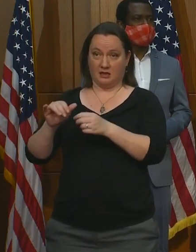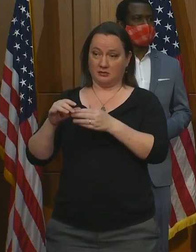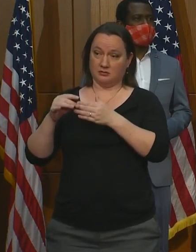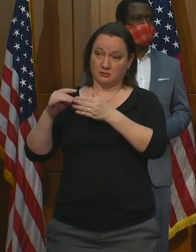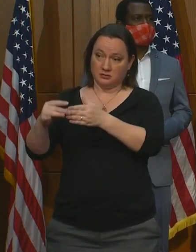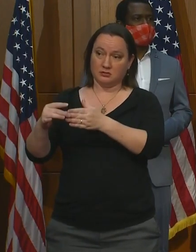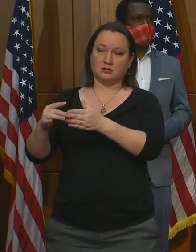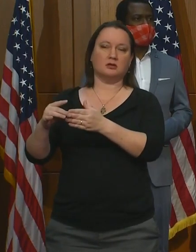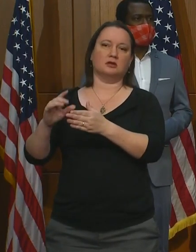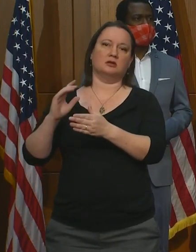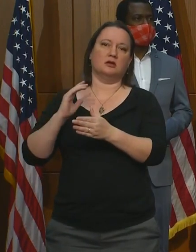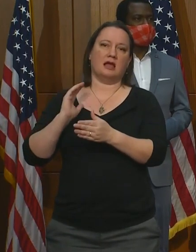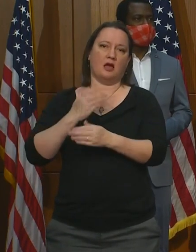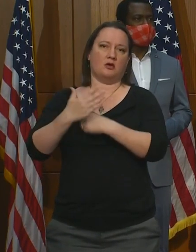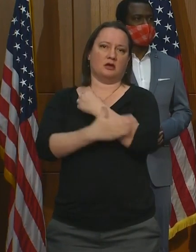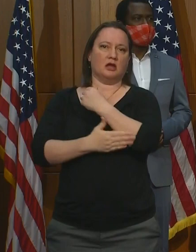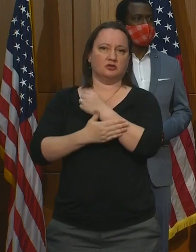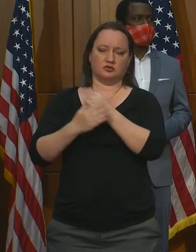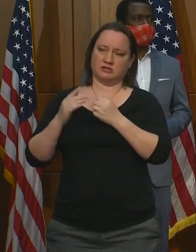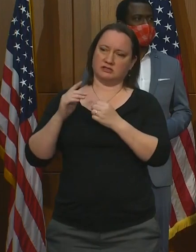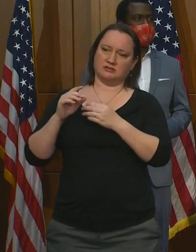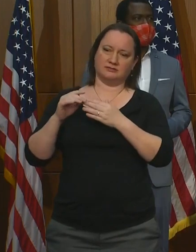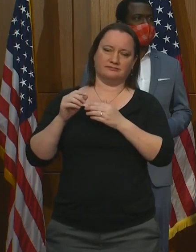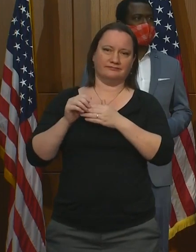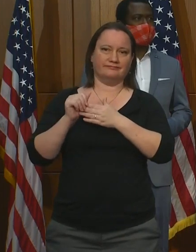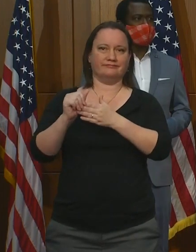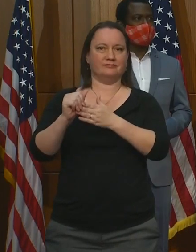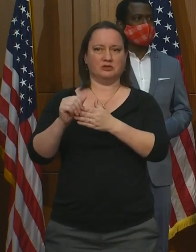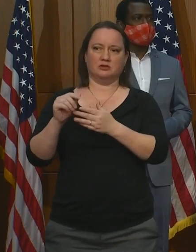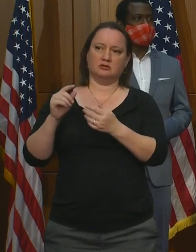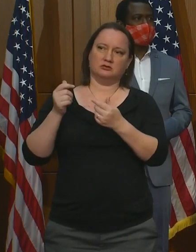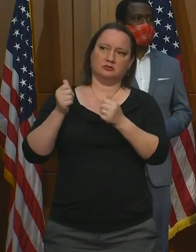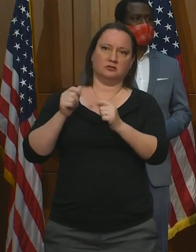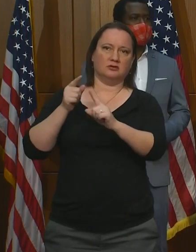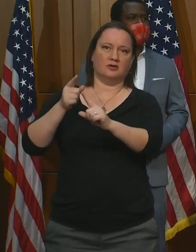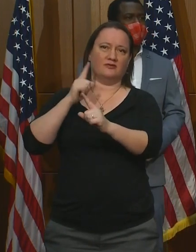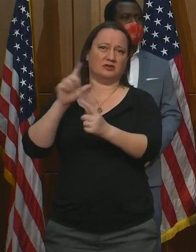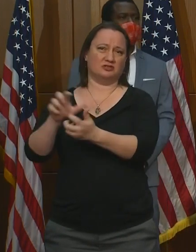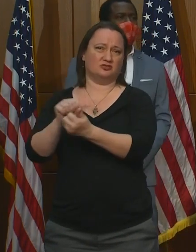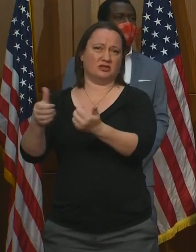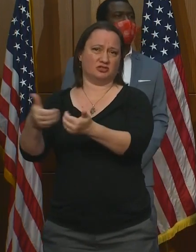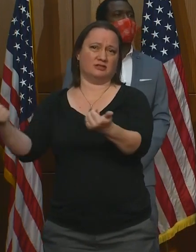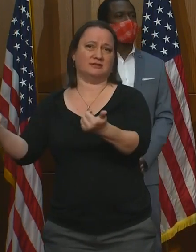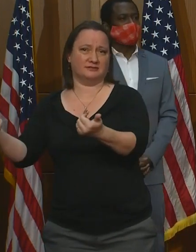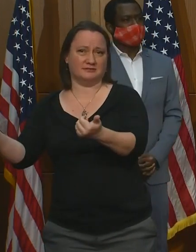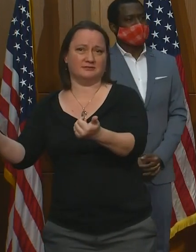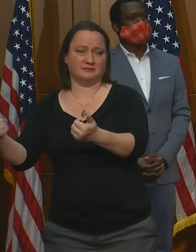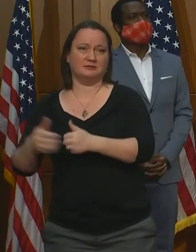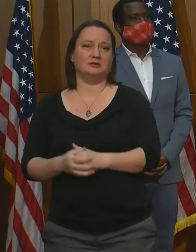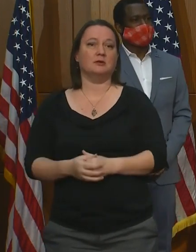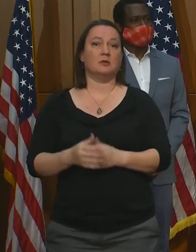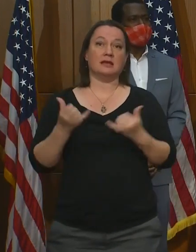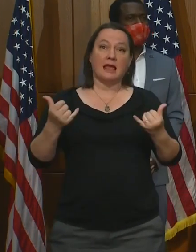SET OUR NATION ON A COURSE TOWARDS DESTRUCTION. BUT WE